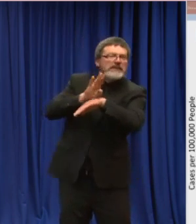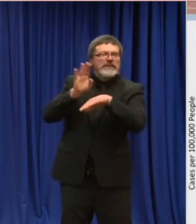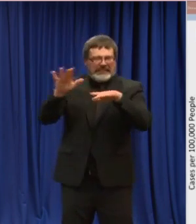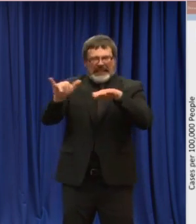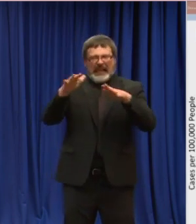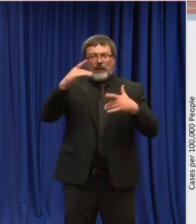COMMUNITY MEMBERS.